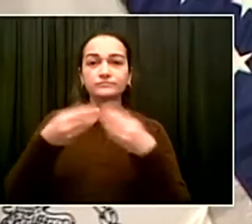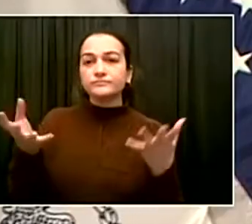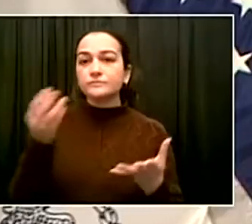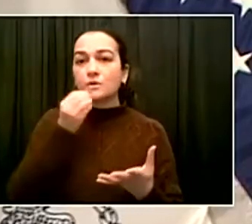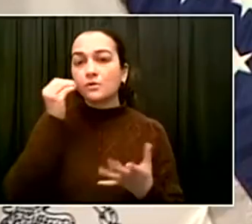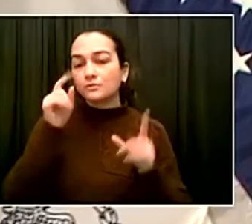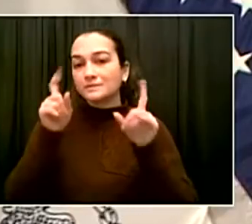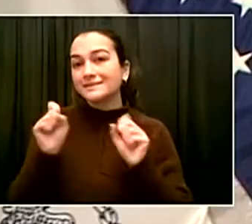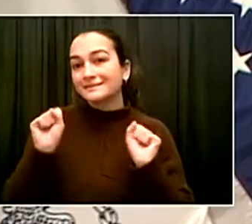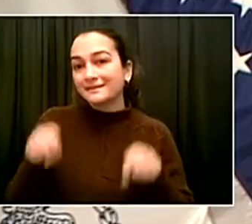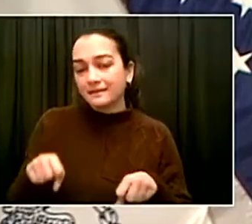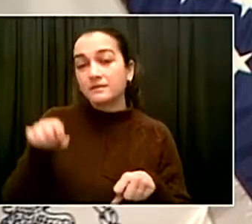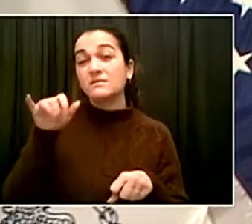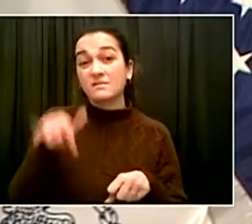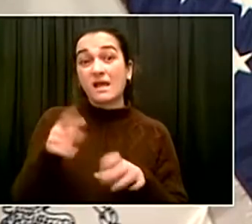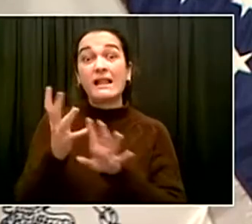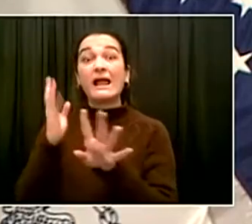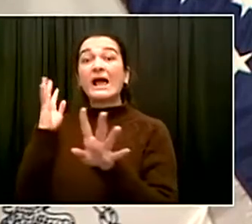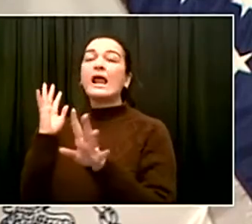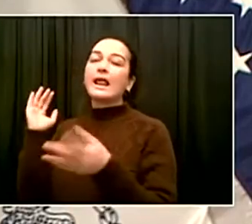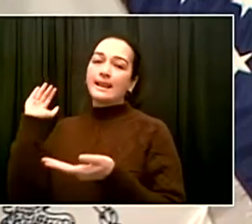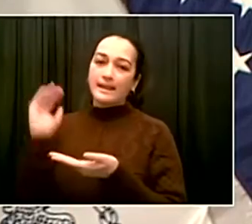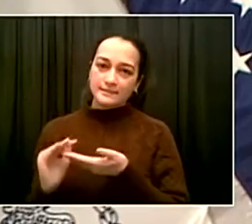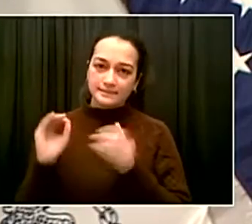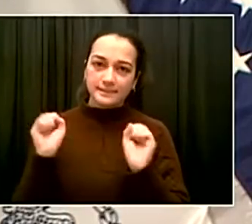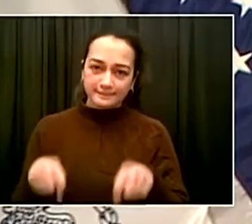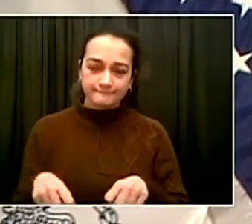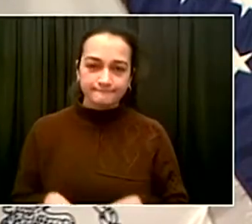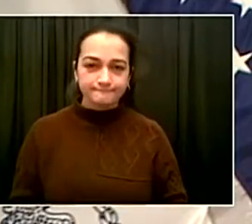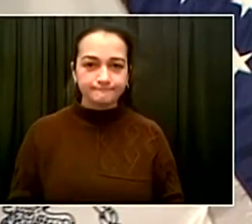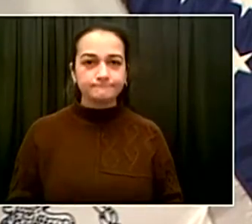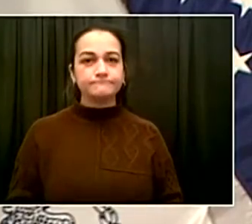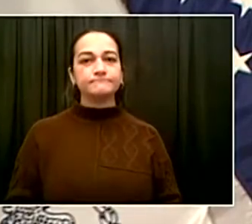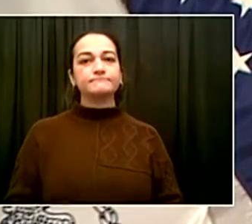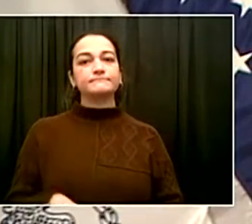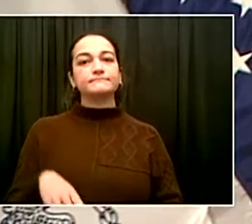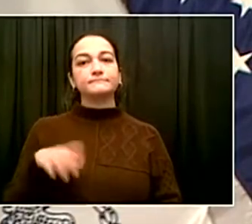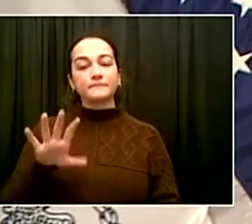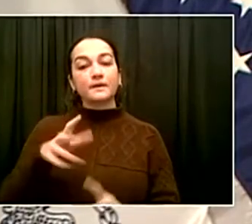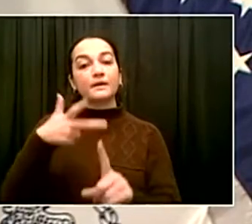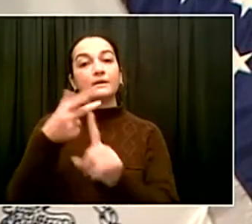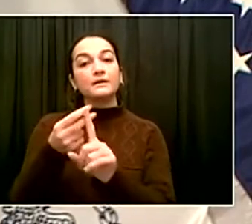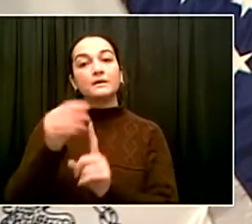IS KEY.